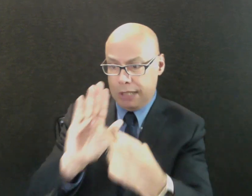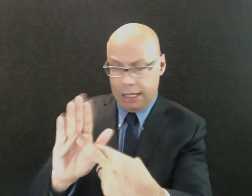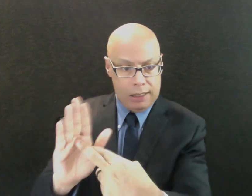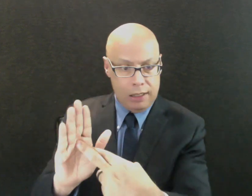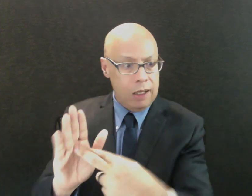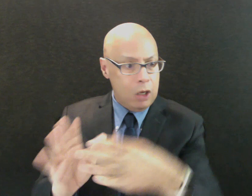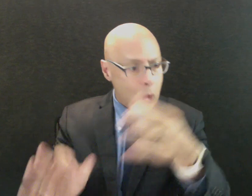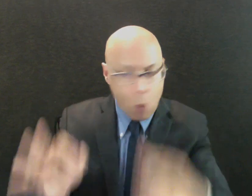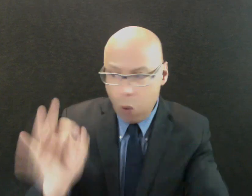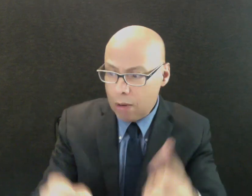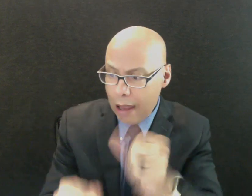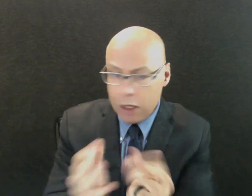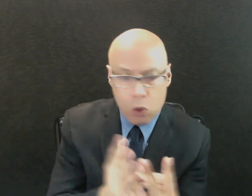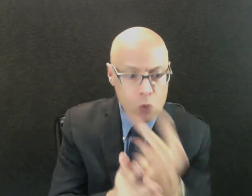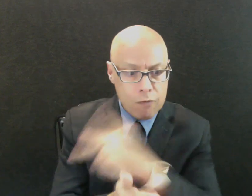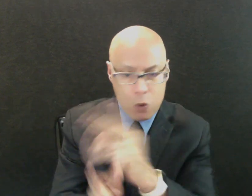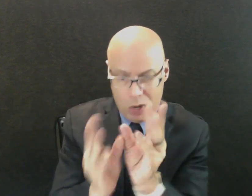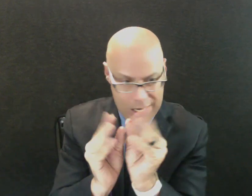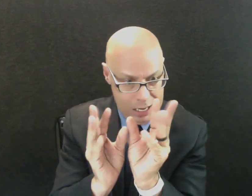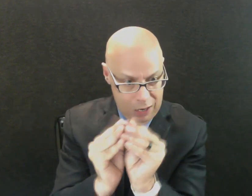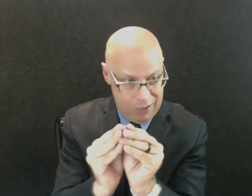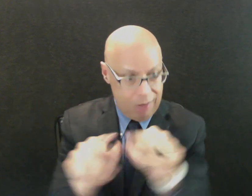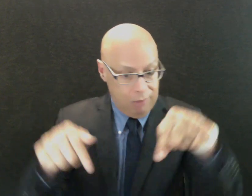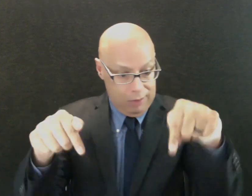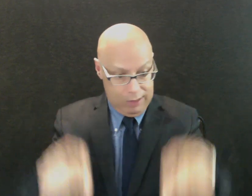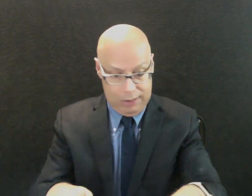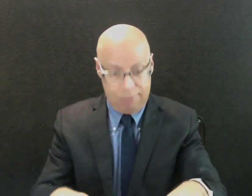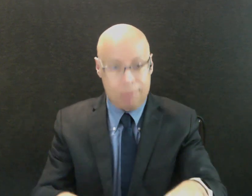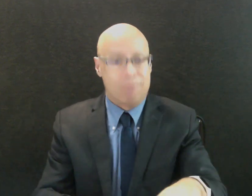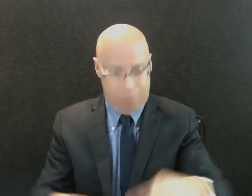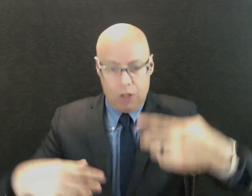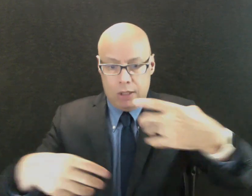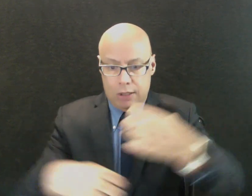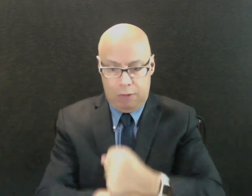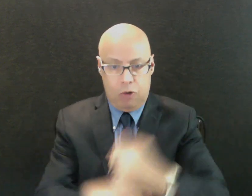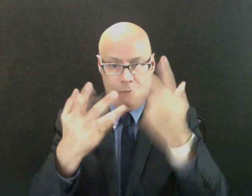and hearings that's this summary